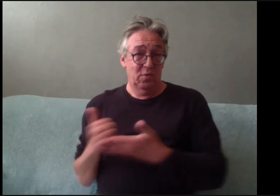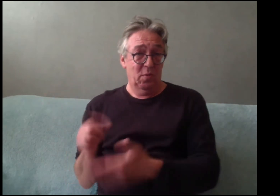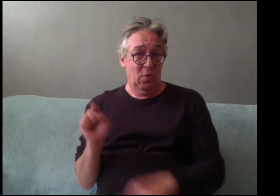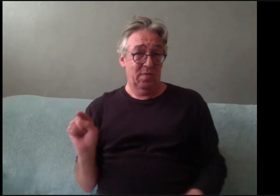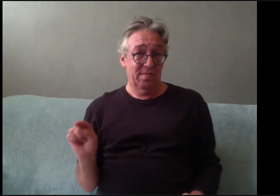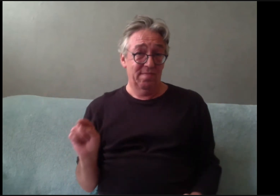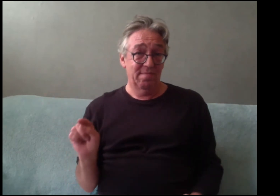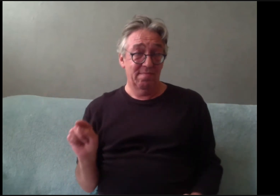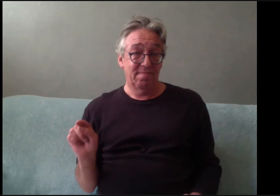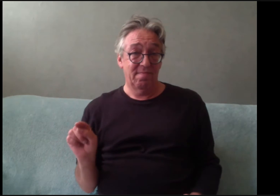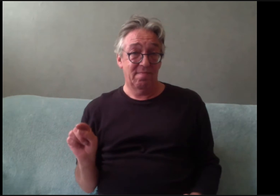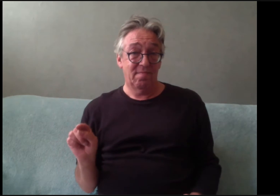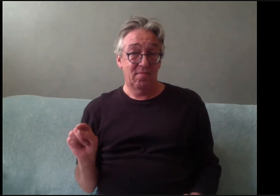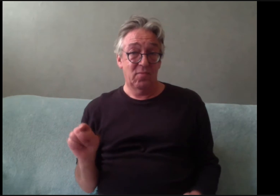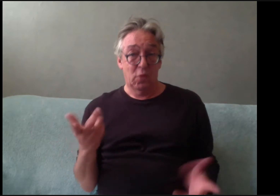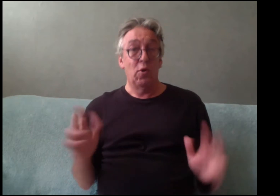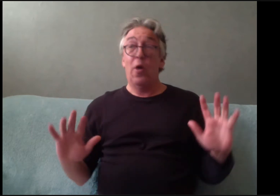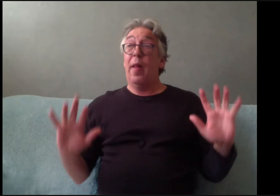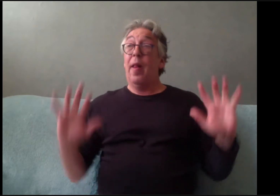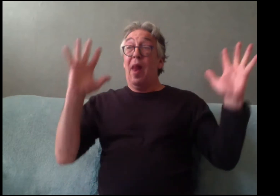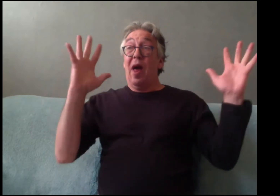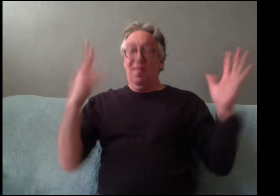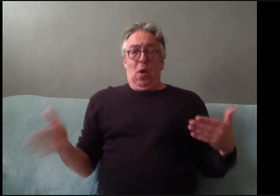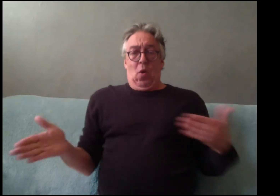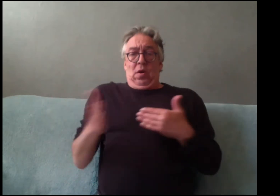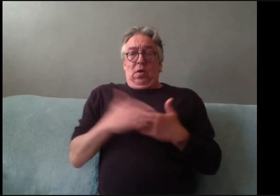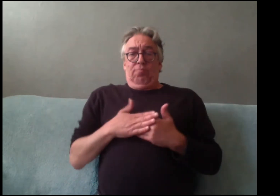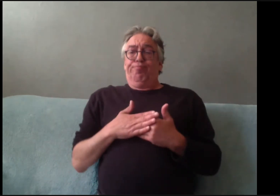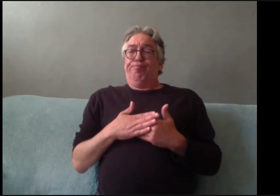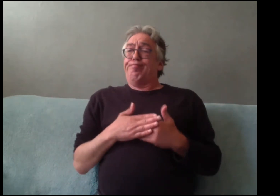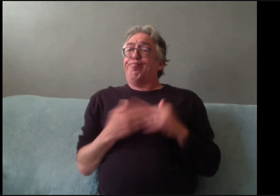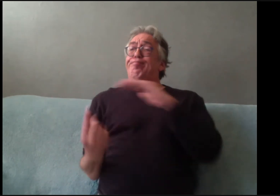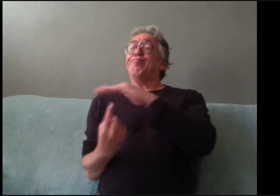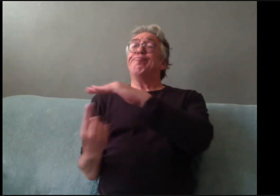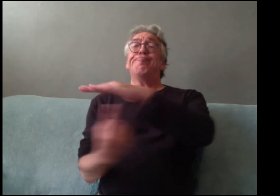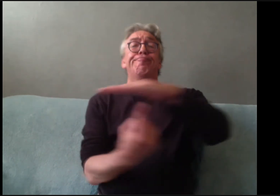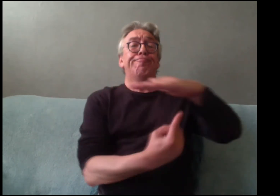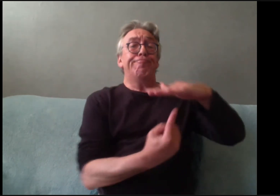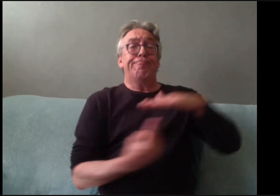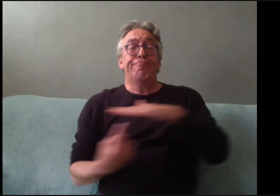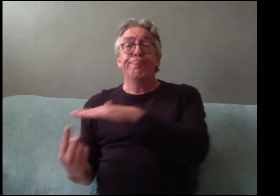And I add that our DPOs...